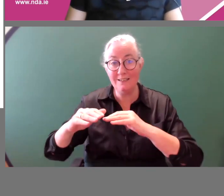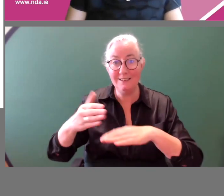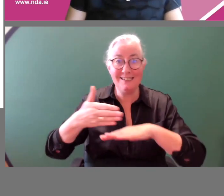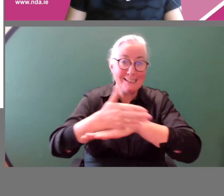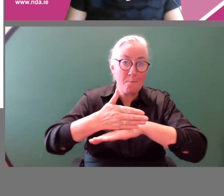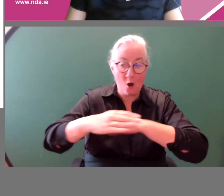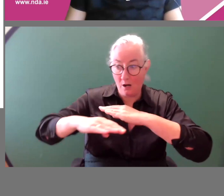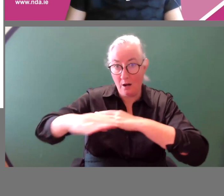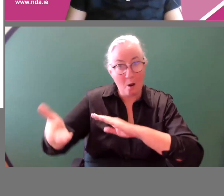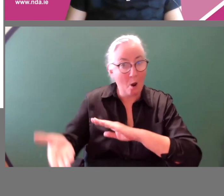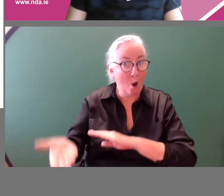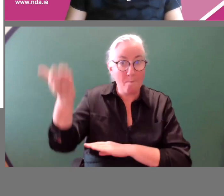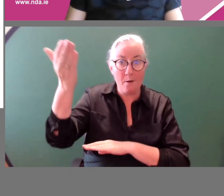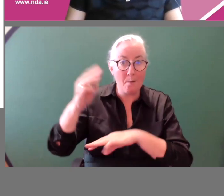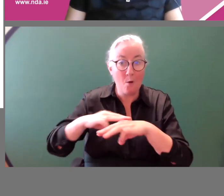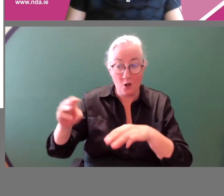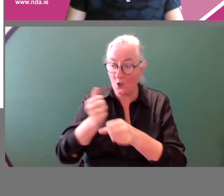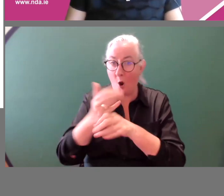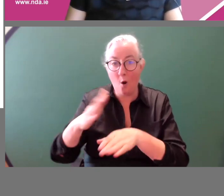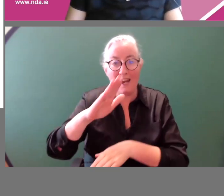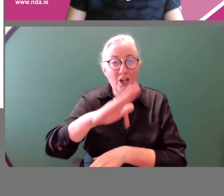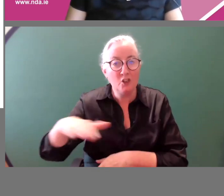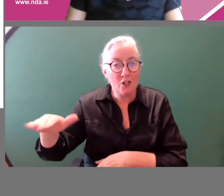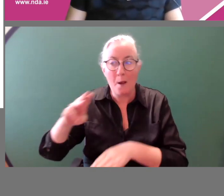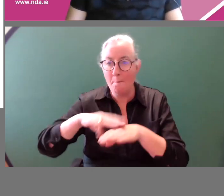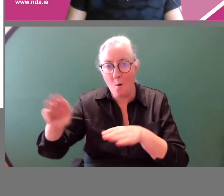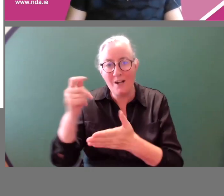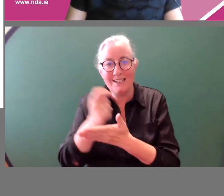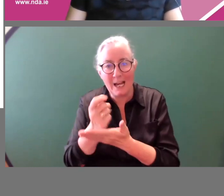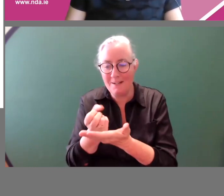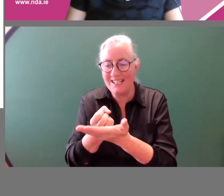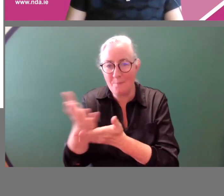dramatically. So all of the children were getting more time to spend in the sand pit because their